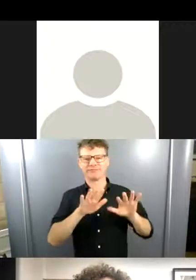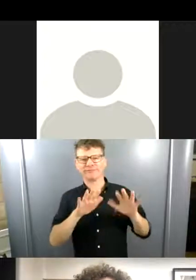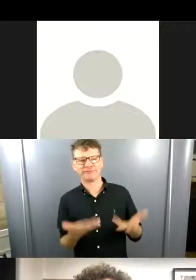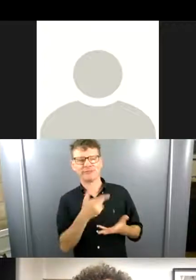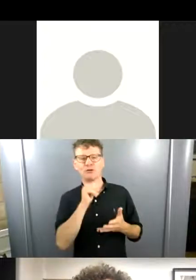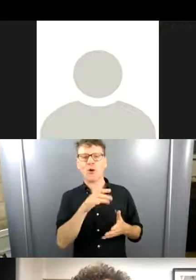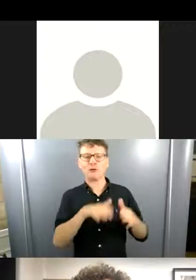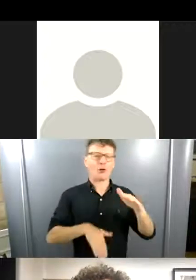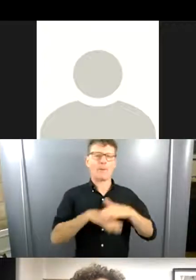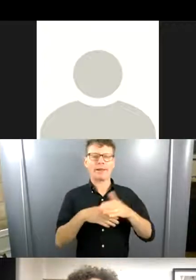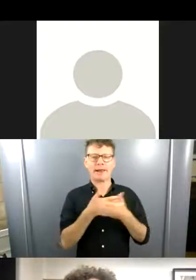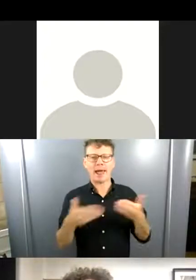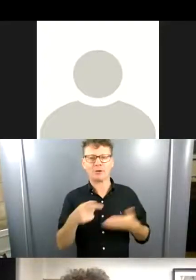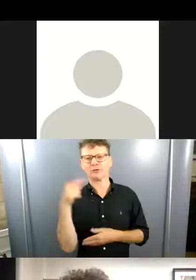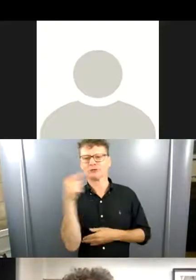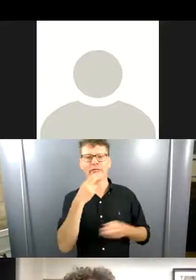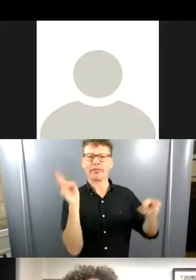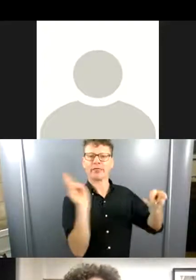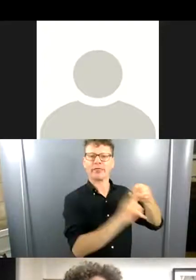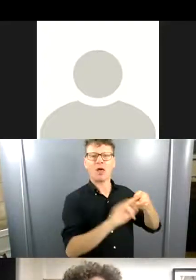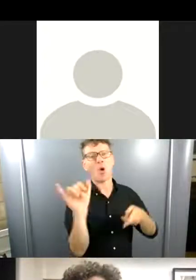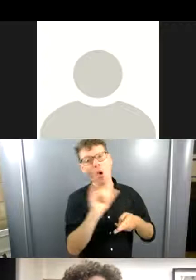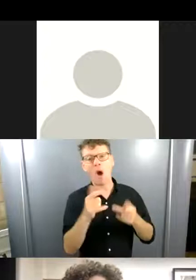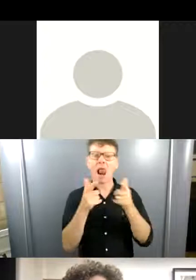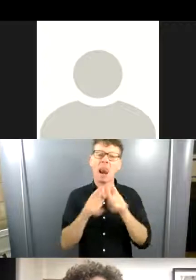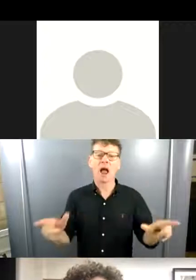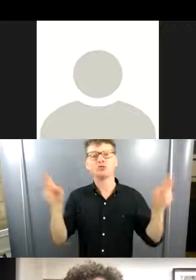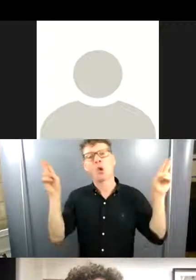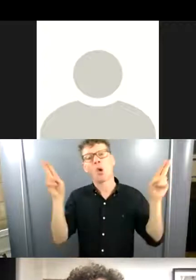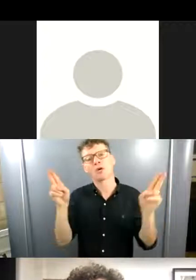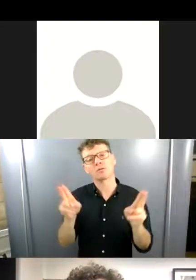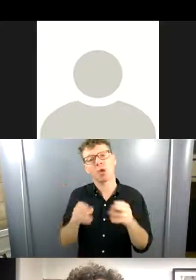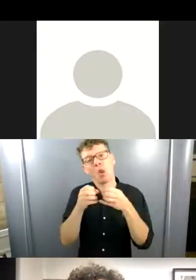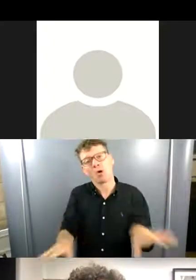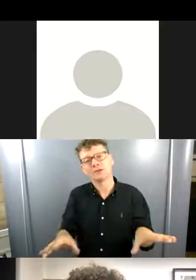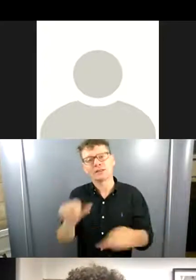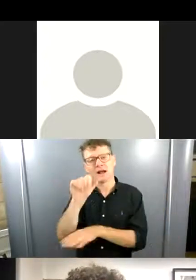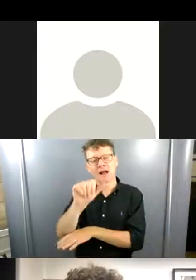or a feature of language attrition language loss but I think you can see with people like Richard